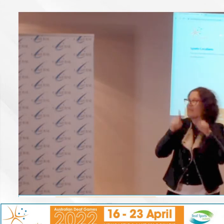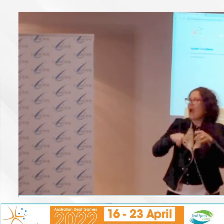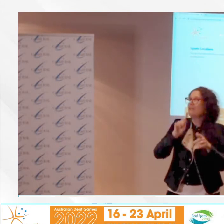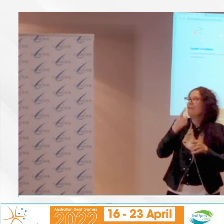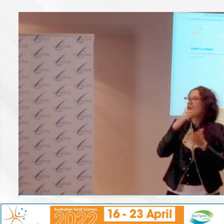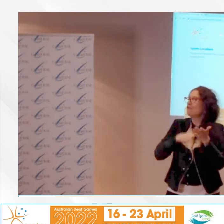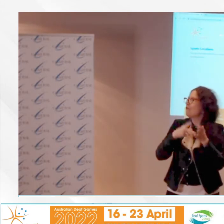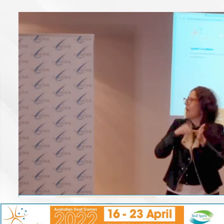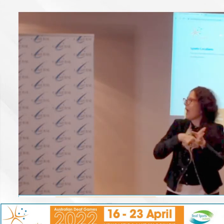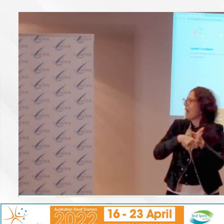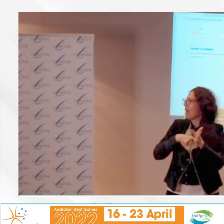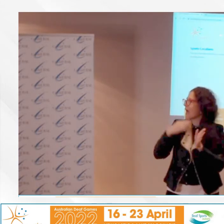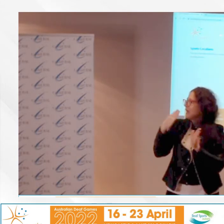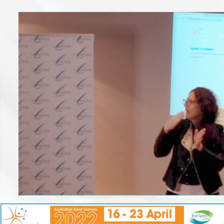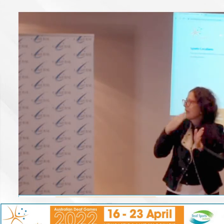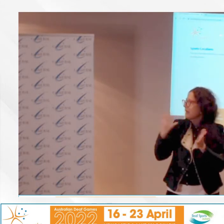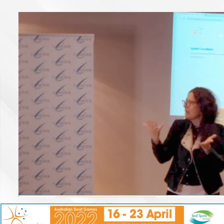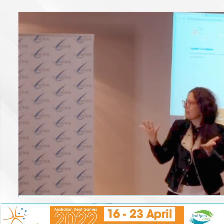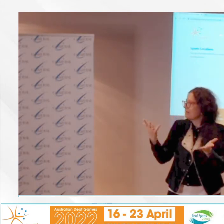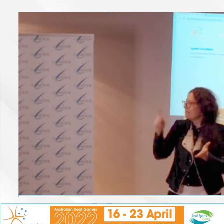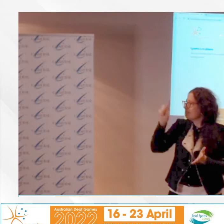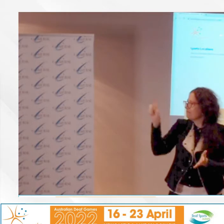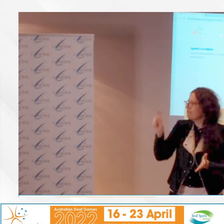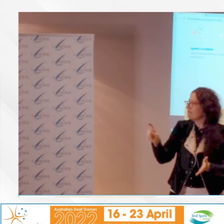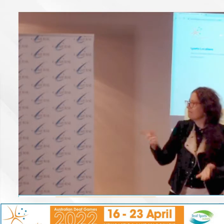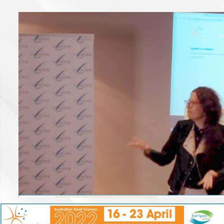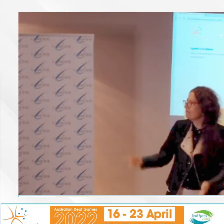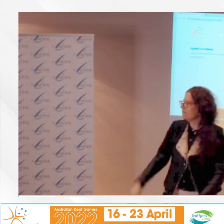there's quite a short turnaround time those being posted in may